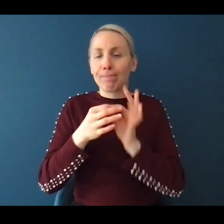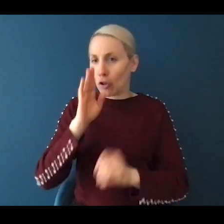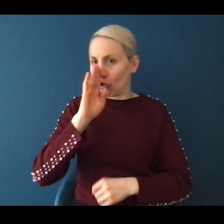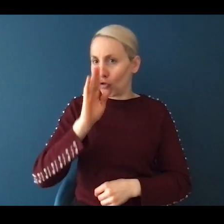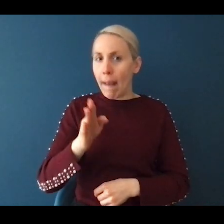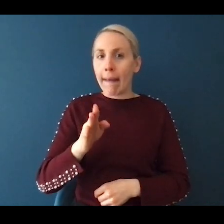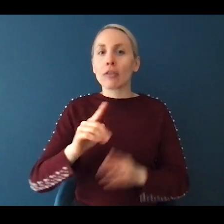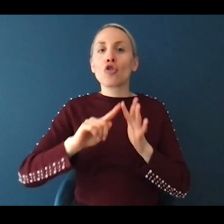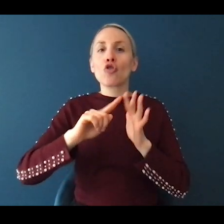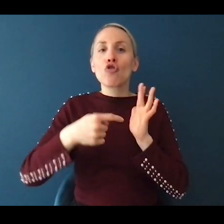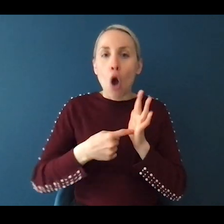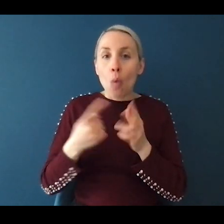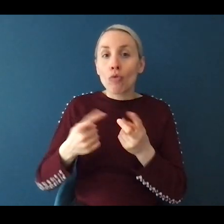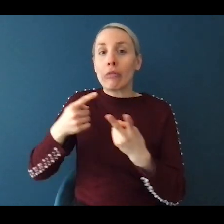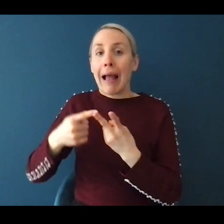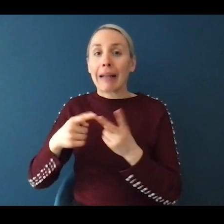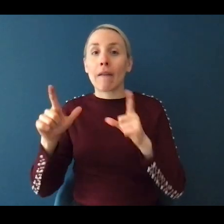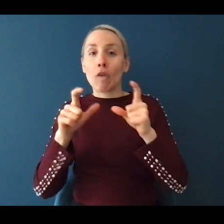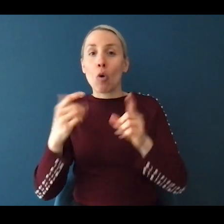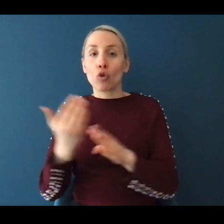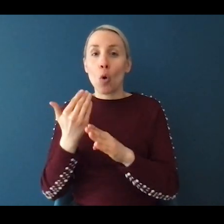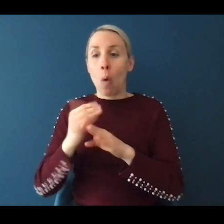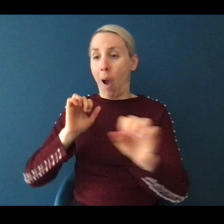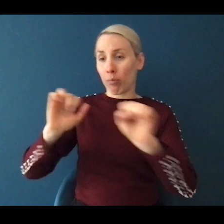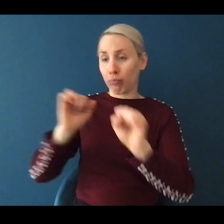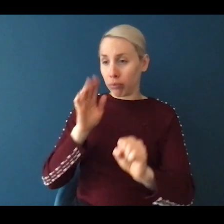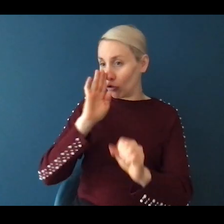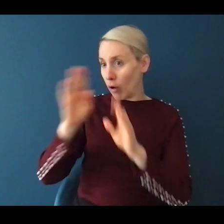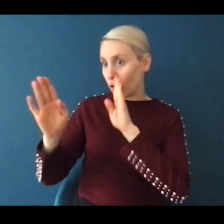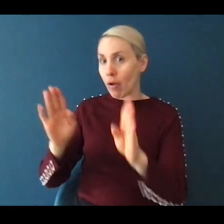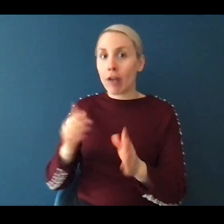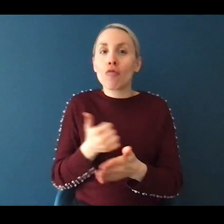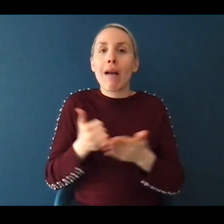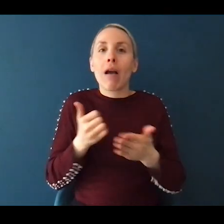regular crits that we had where we would kind of like check-ins where I would say you know